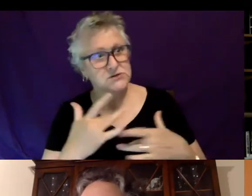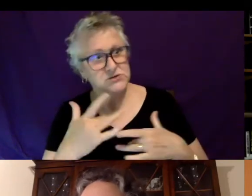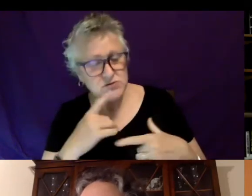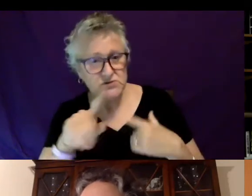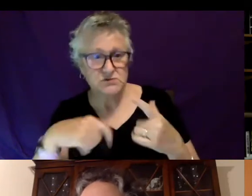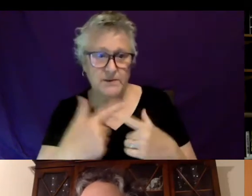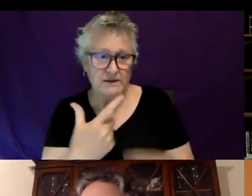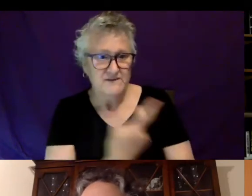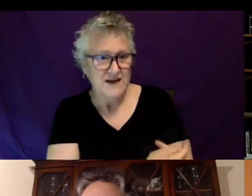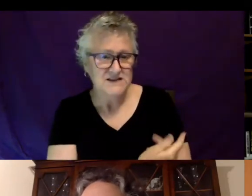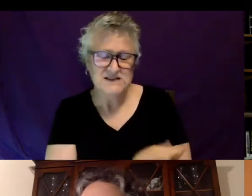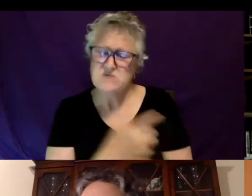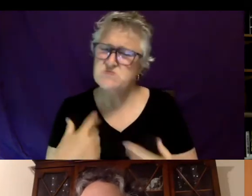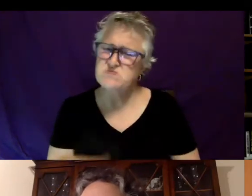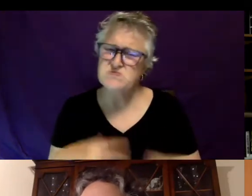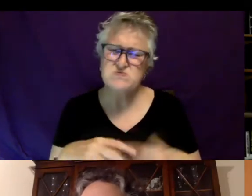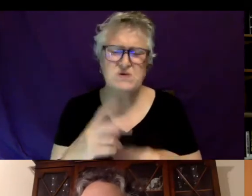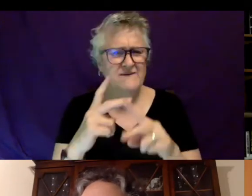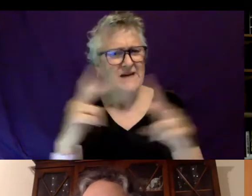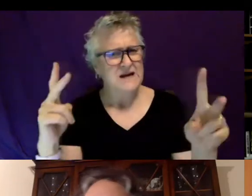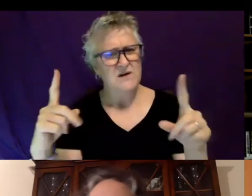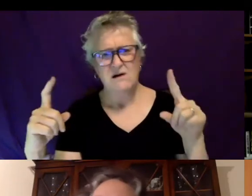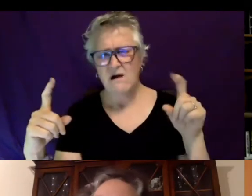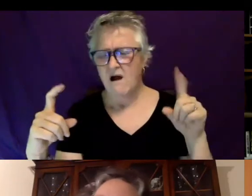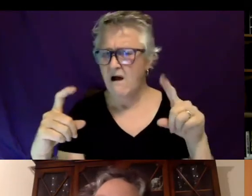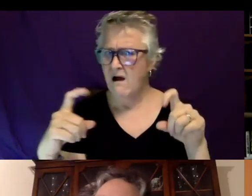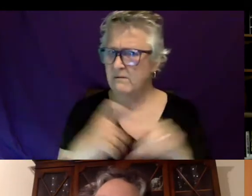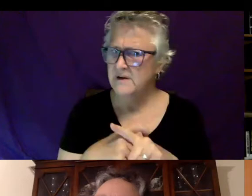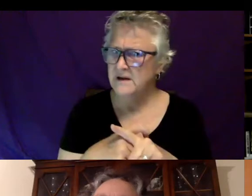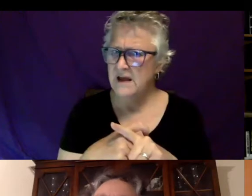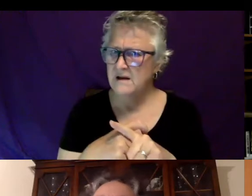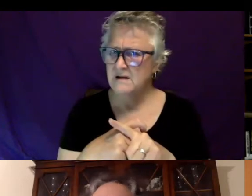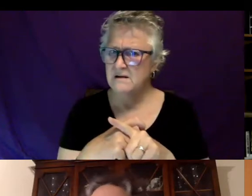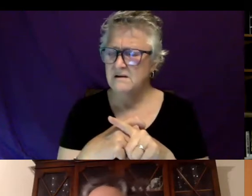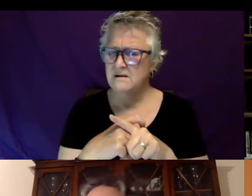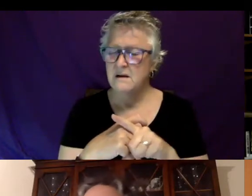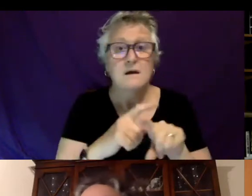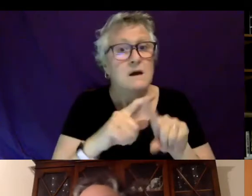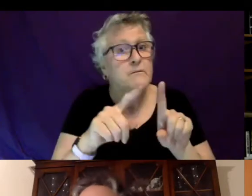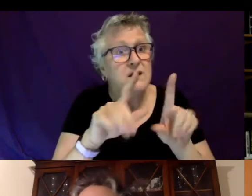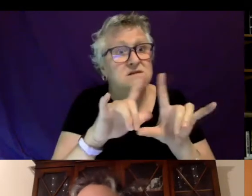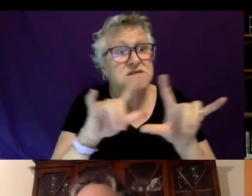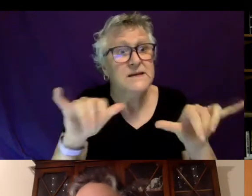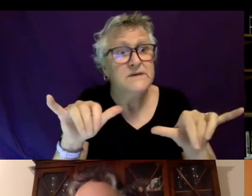Yeah, well it's uh, but so is loneliness. You know, I mean even even before Covid